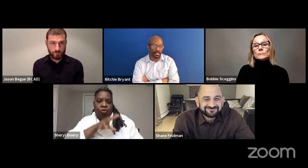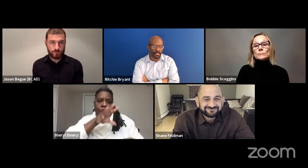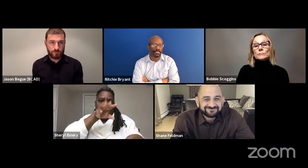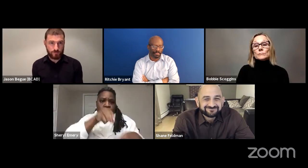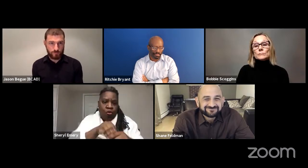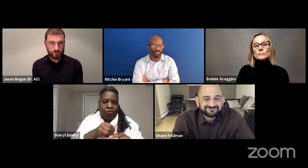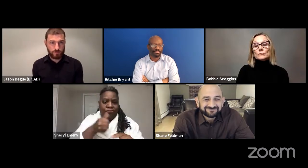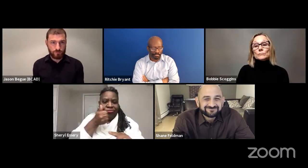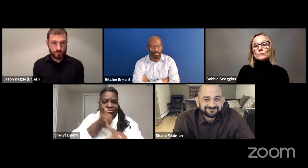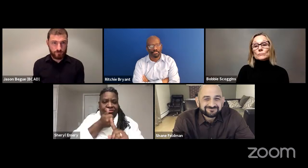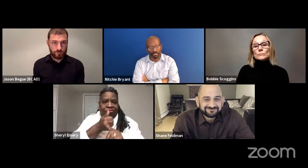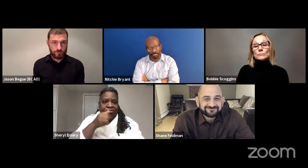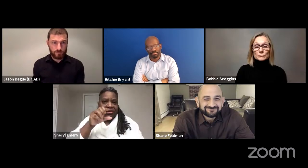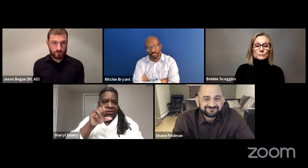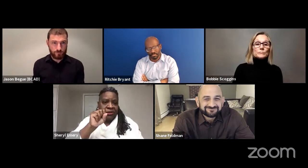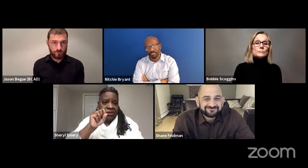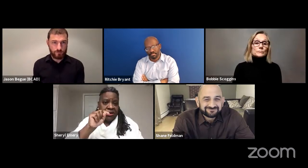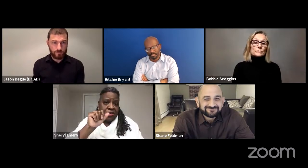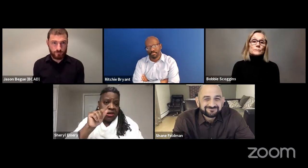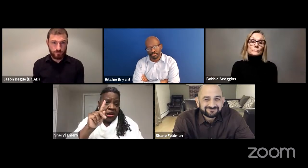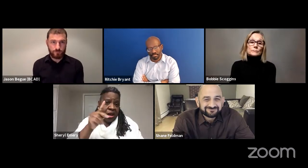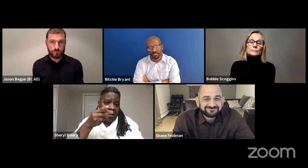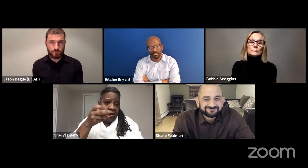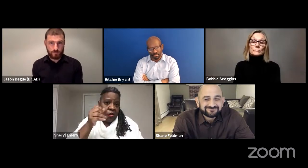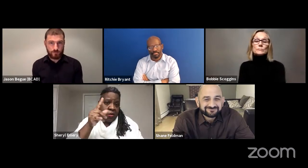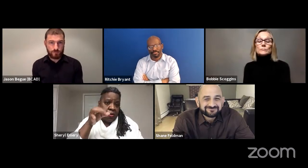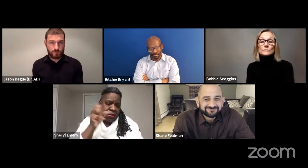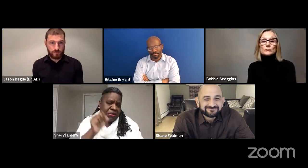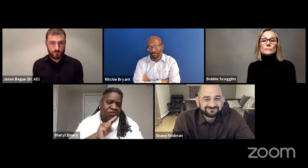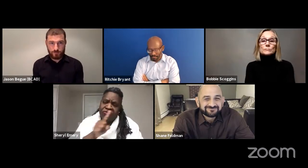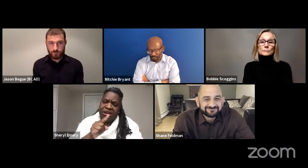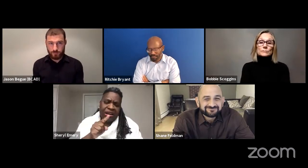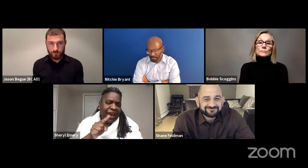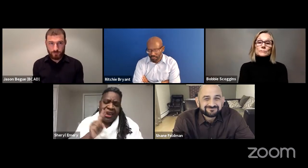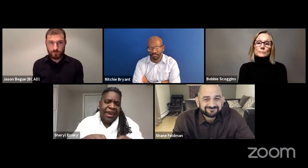of support that they would have had through, you know, a board that was involved with key